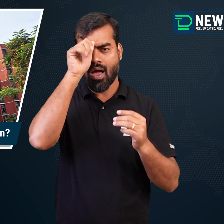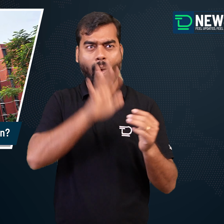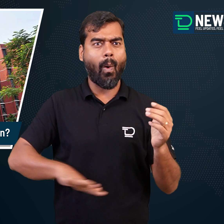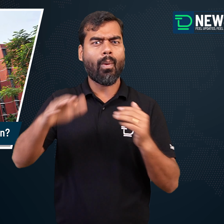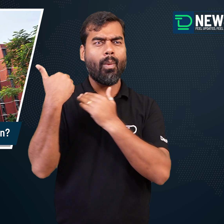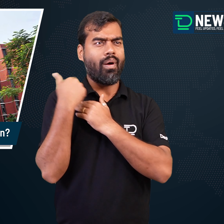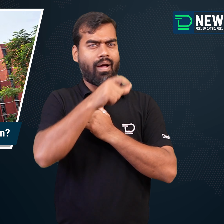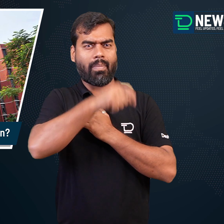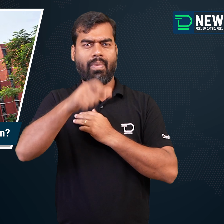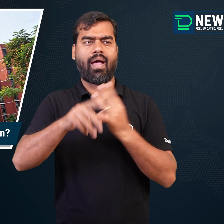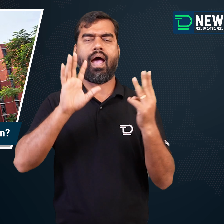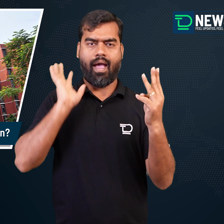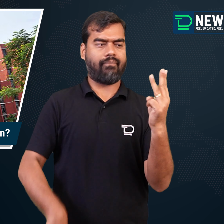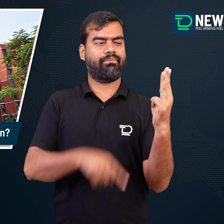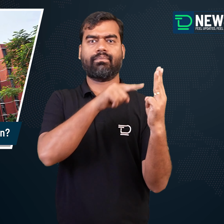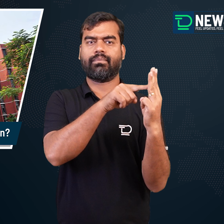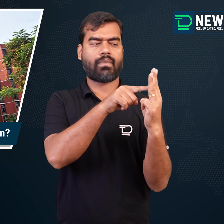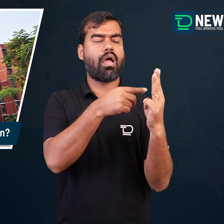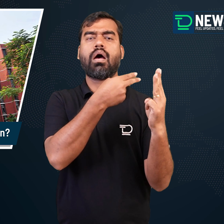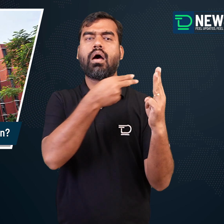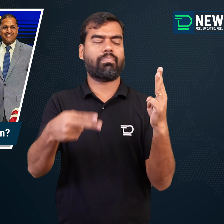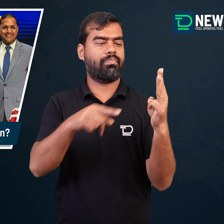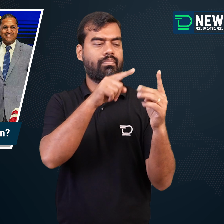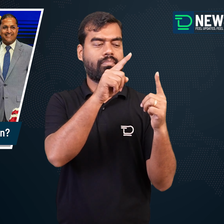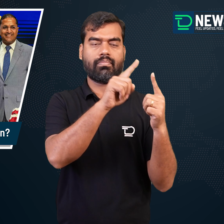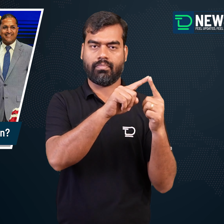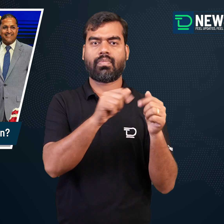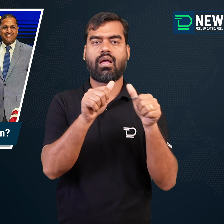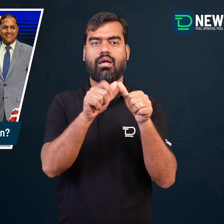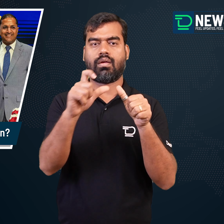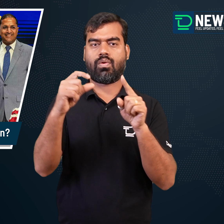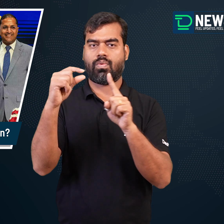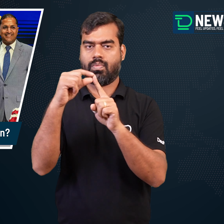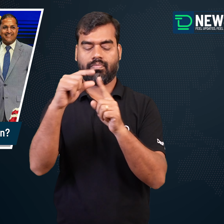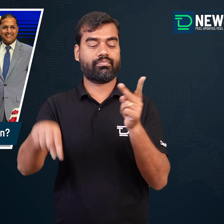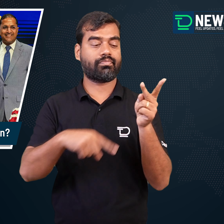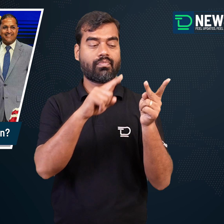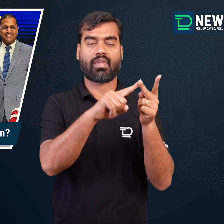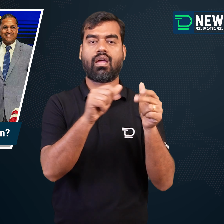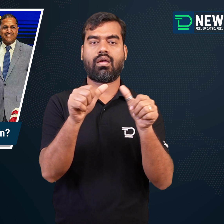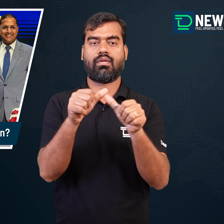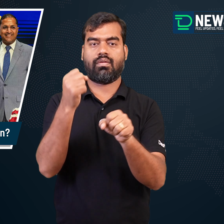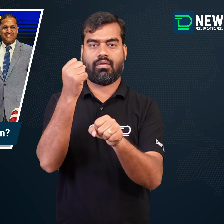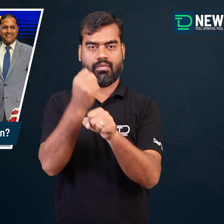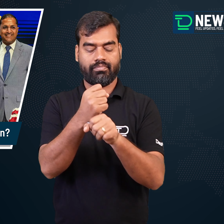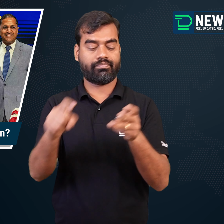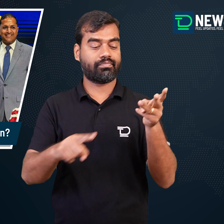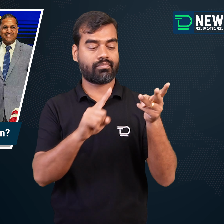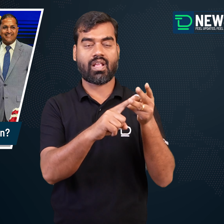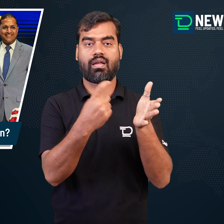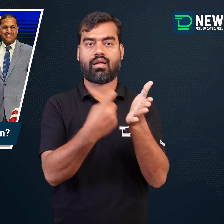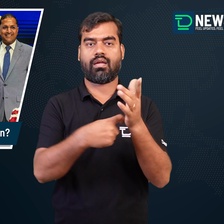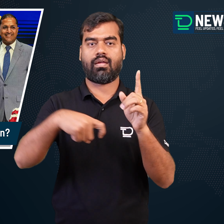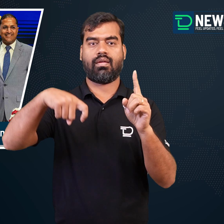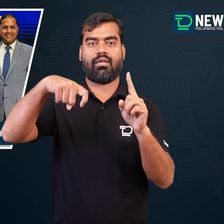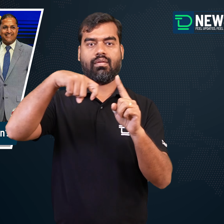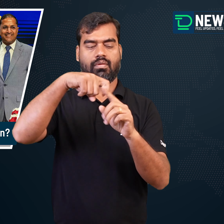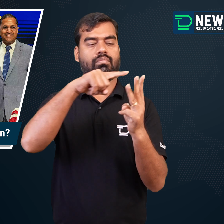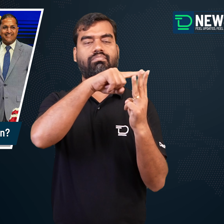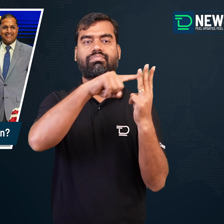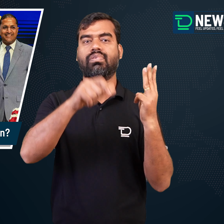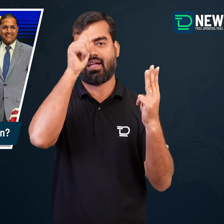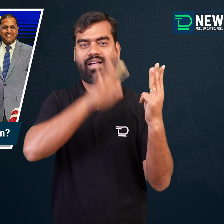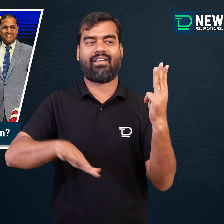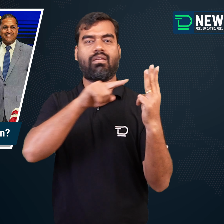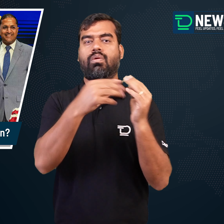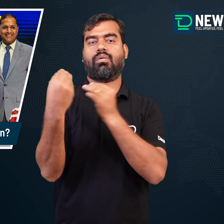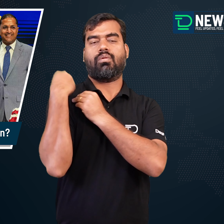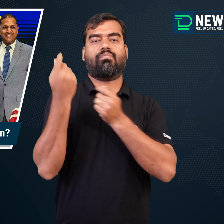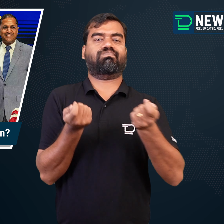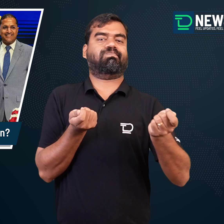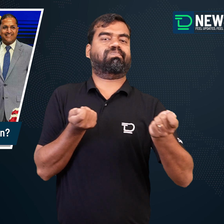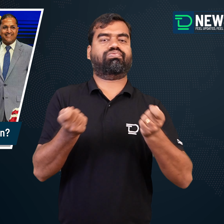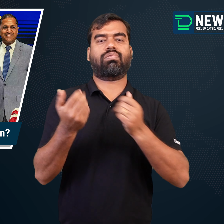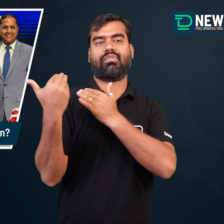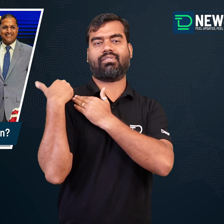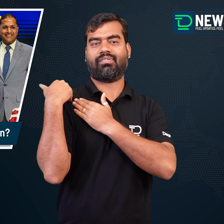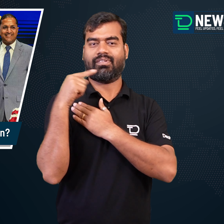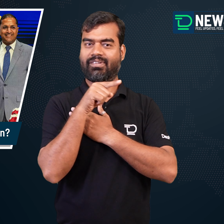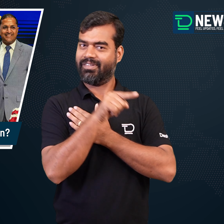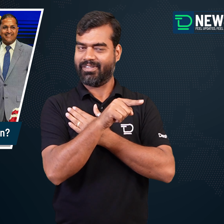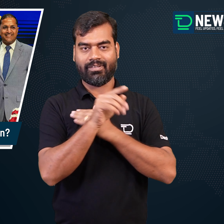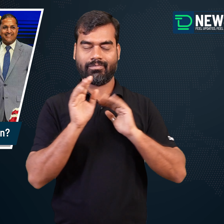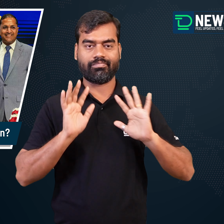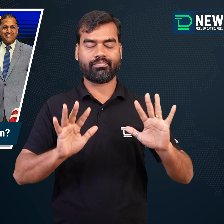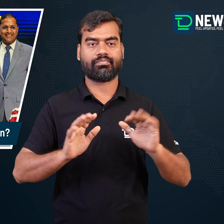Therefore, we had three commissioners: Anup Chandra Pandey, Arun Goyal, and Rajiv Kumar.